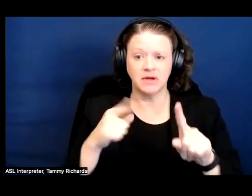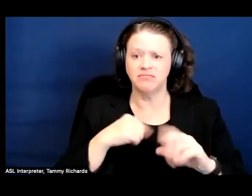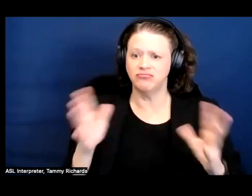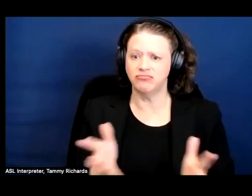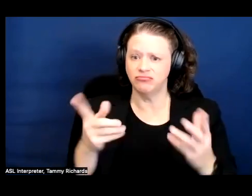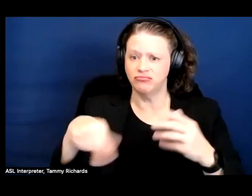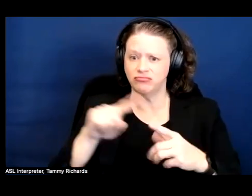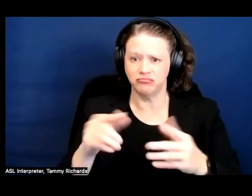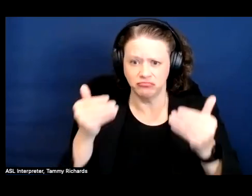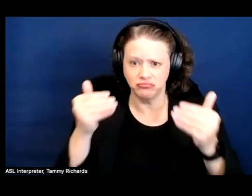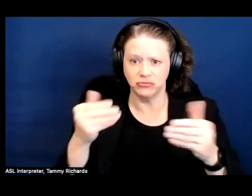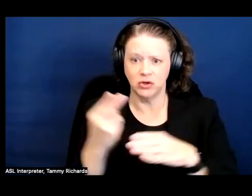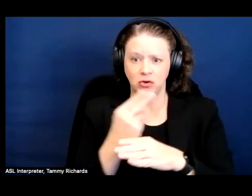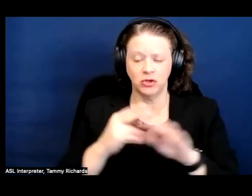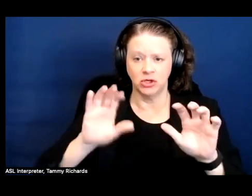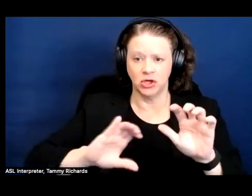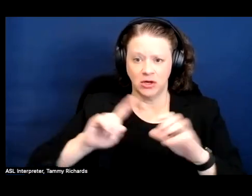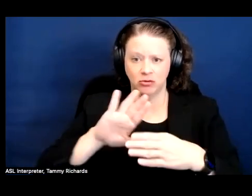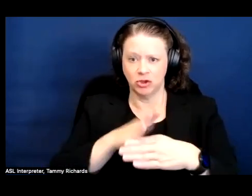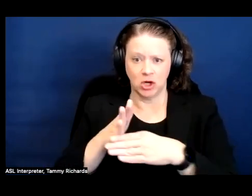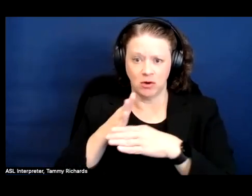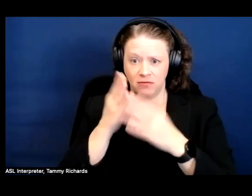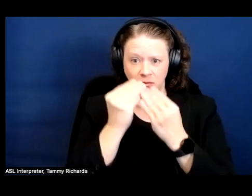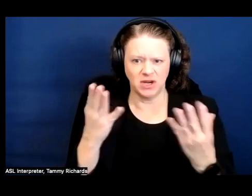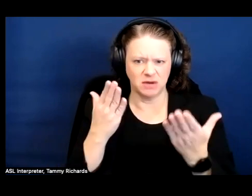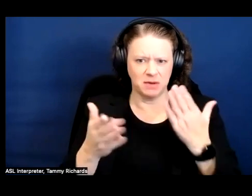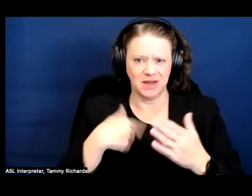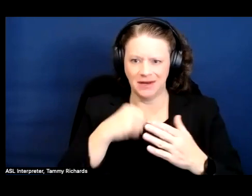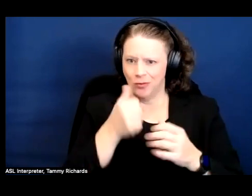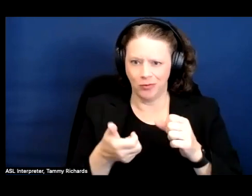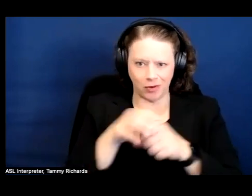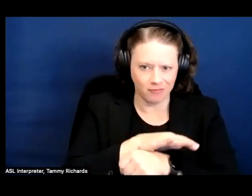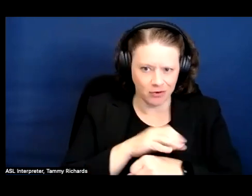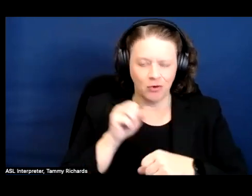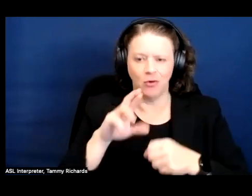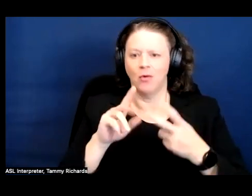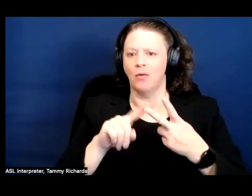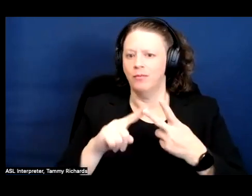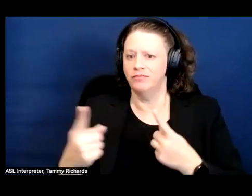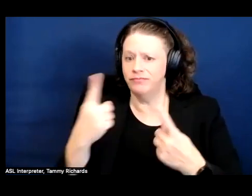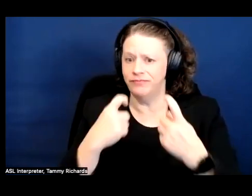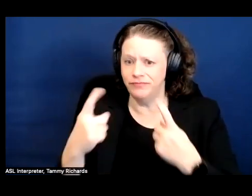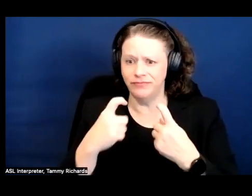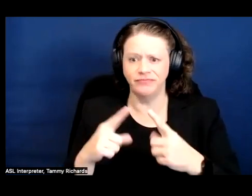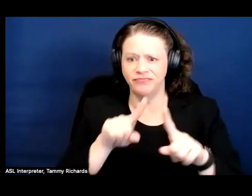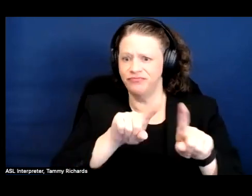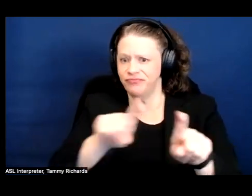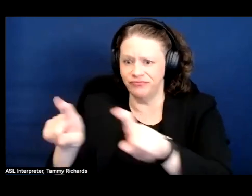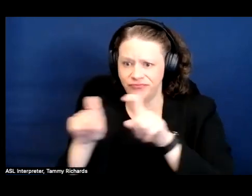I'd ask that you restrict the Q and A option for asking questions that we may be able to get to,